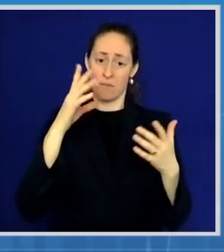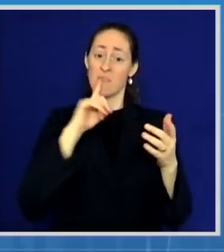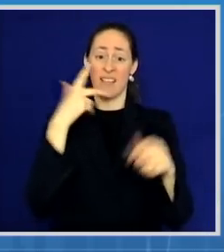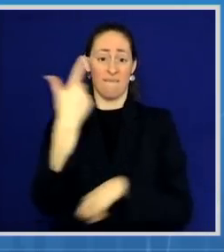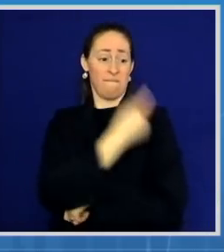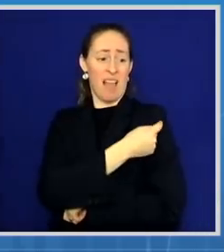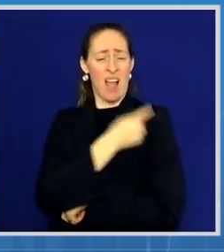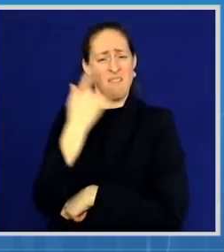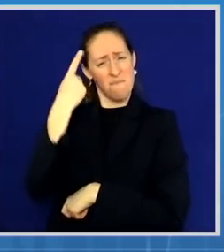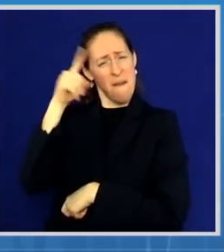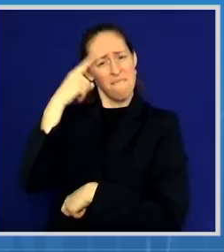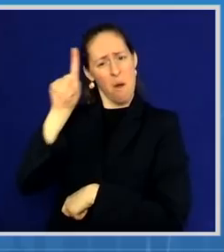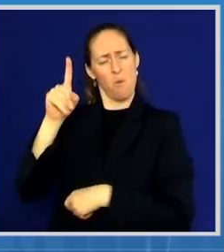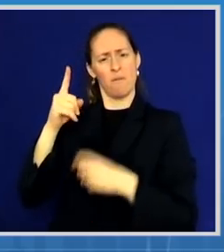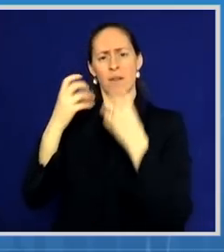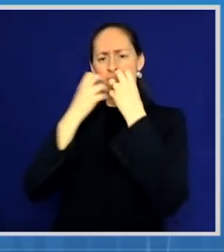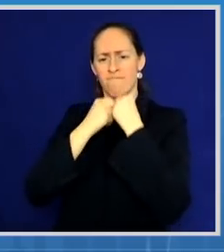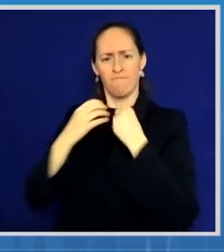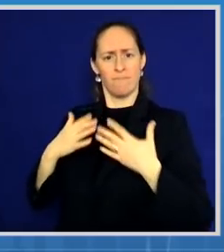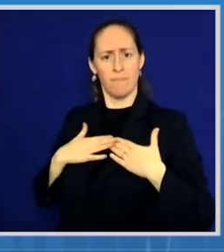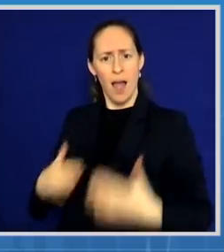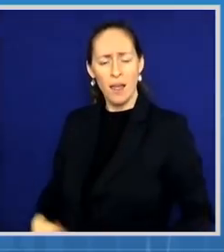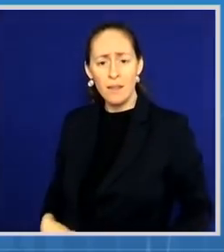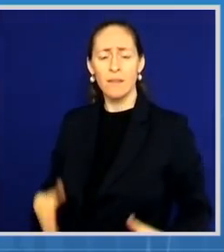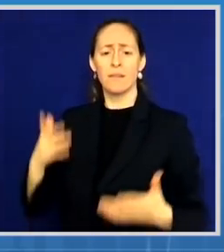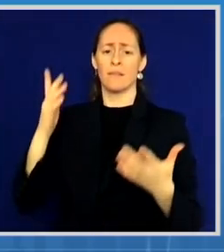but also protects their families, their friends, and their communities.